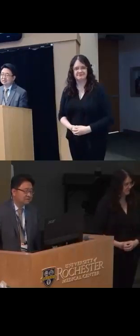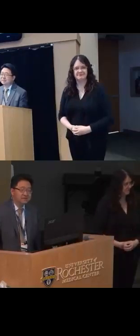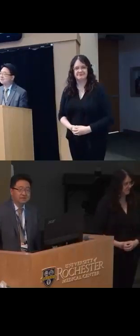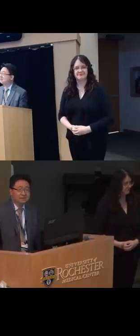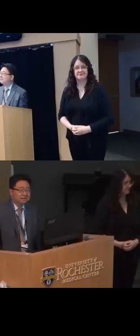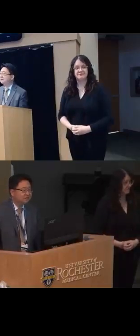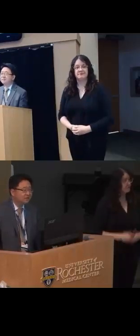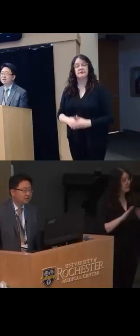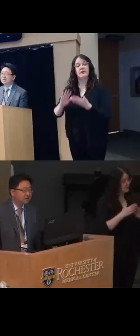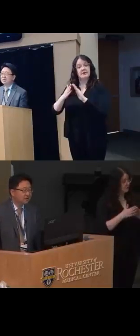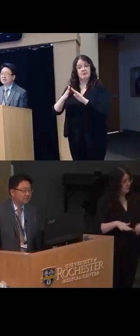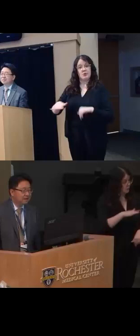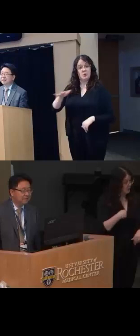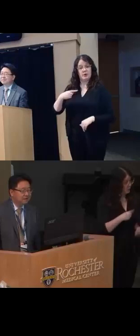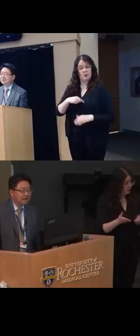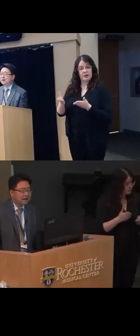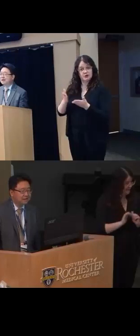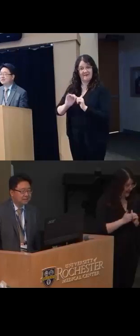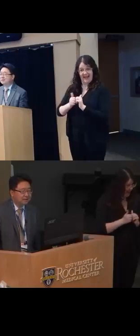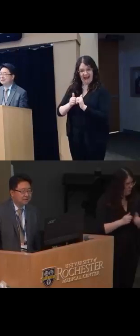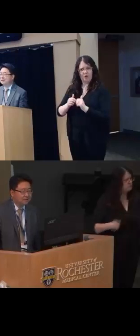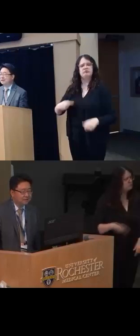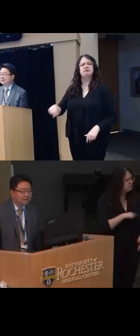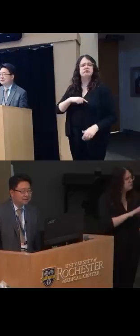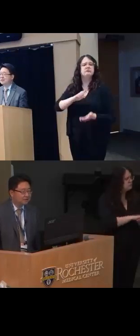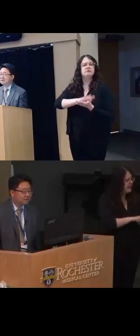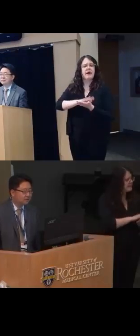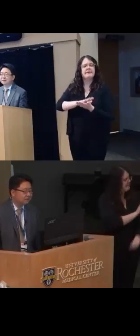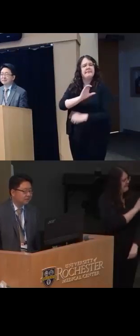we serve our community by being an academic and clinical Department